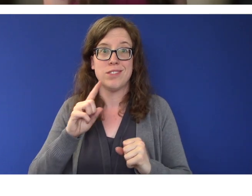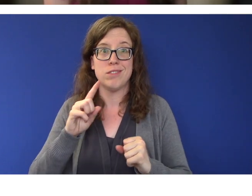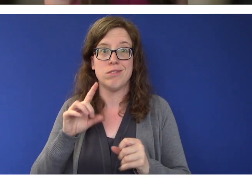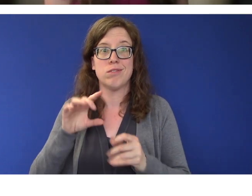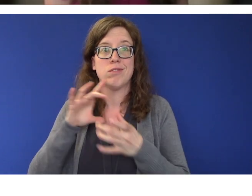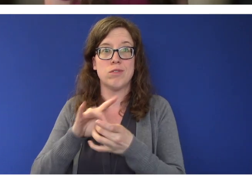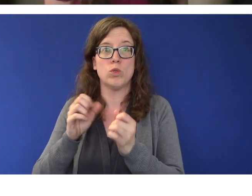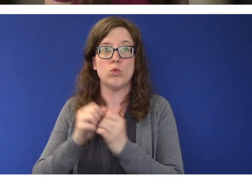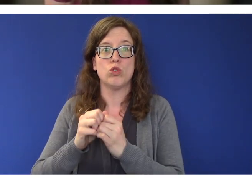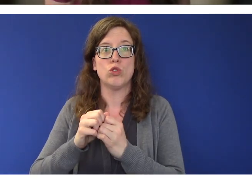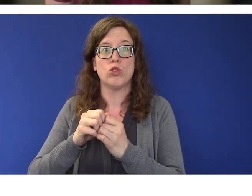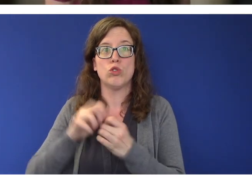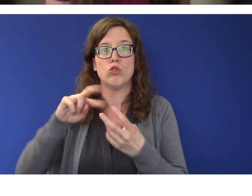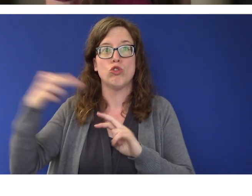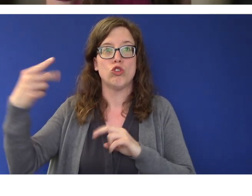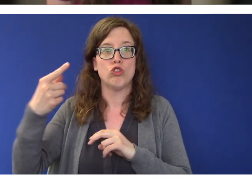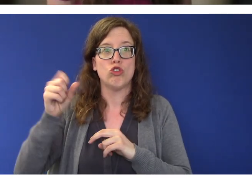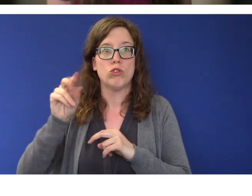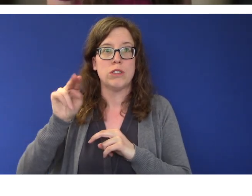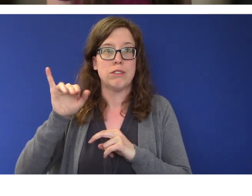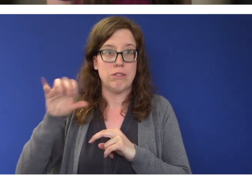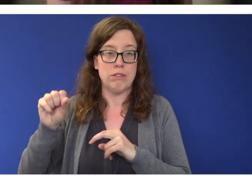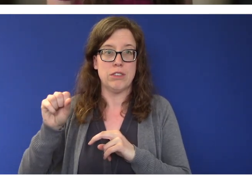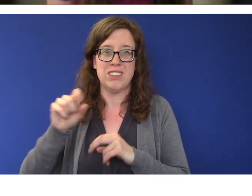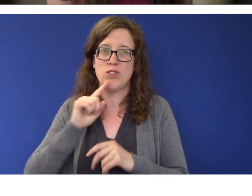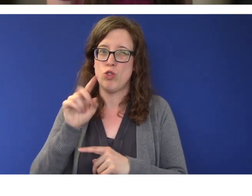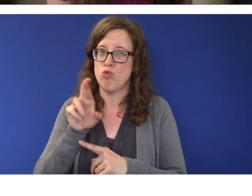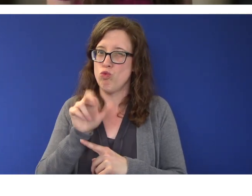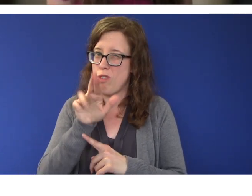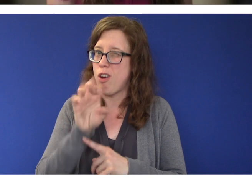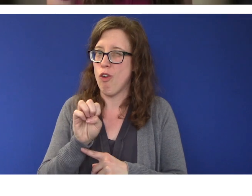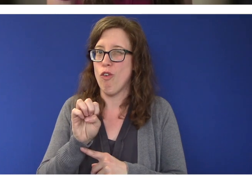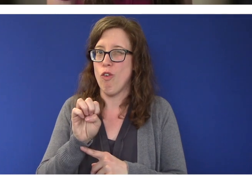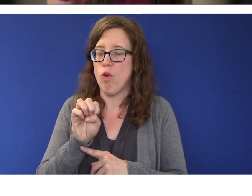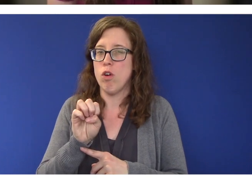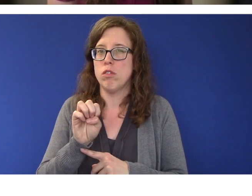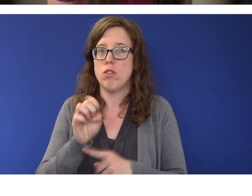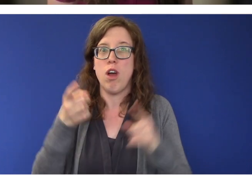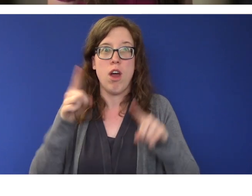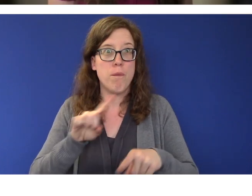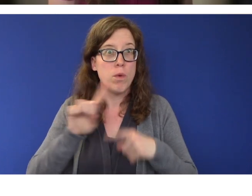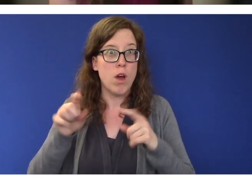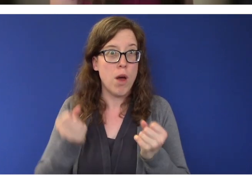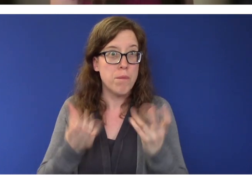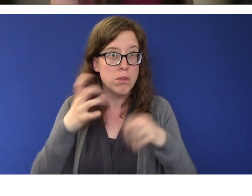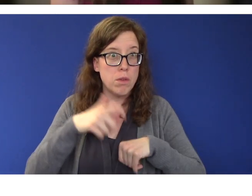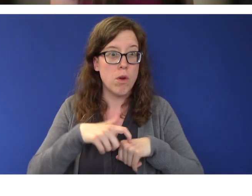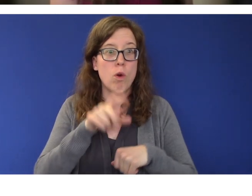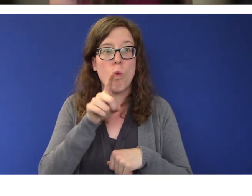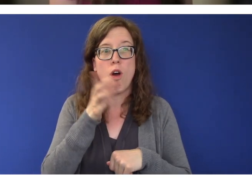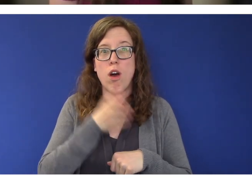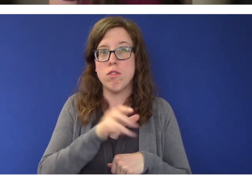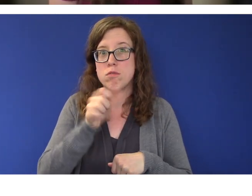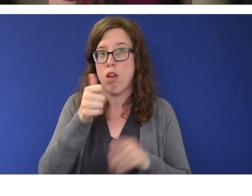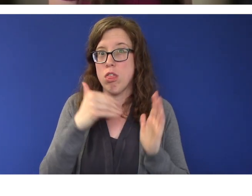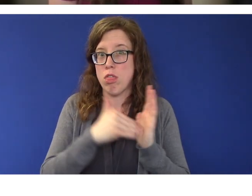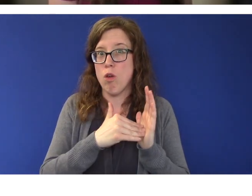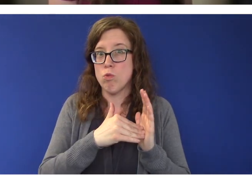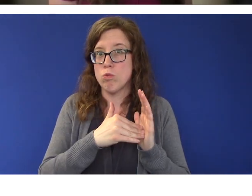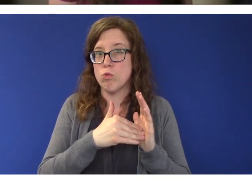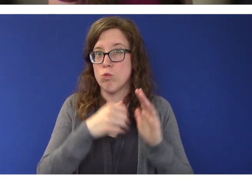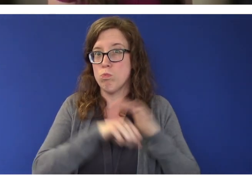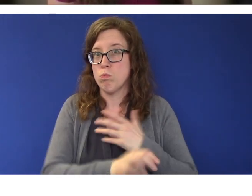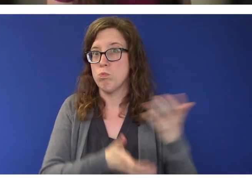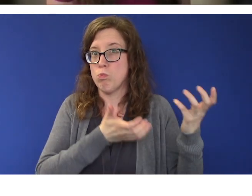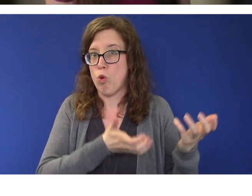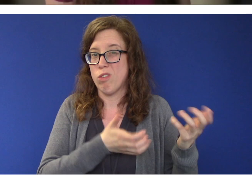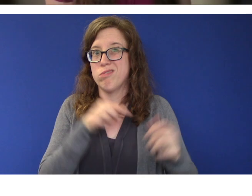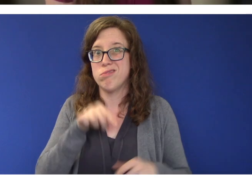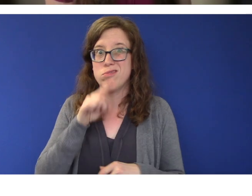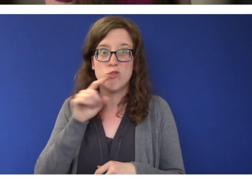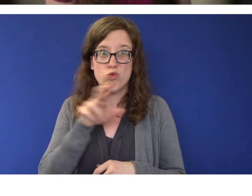genetic syndrome that is pretty rare. It occurs in every one in 10,000 births. Because it is rare,